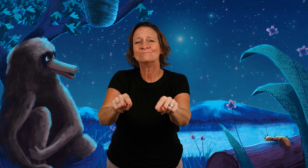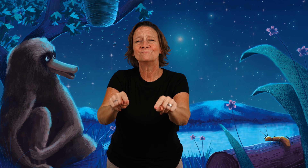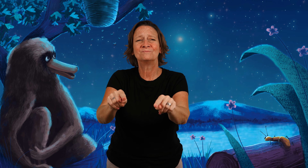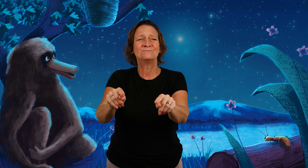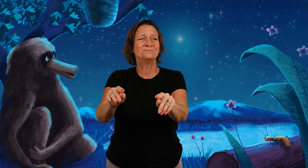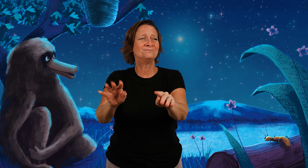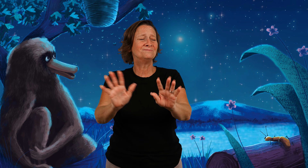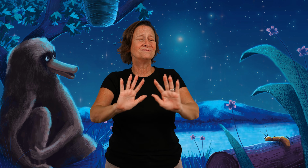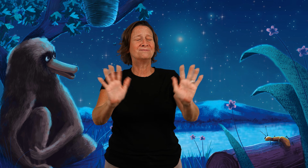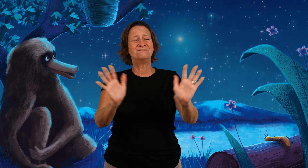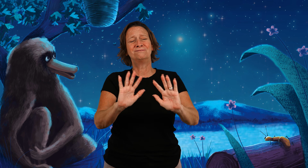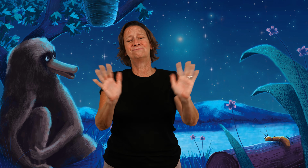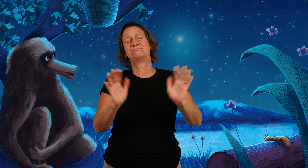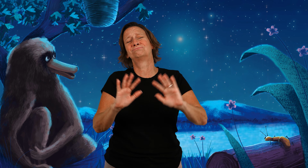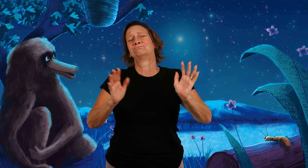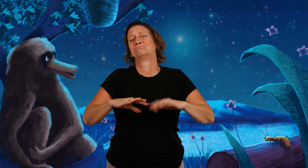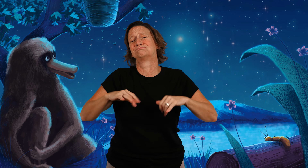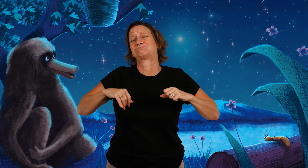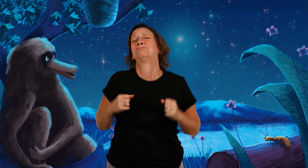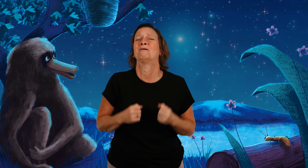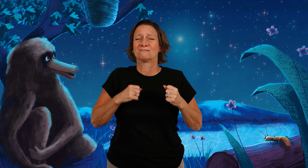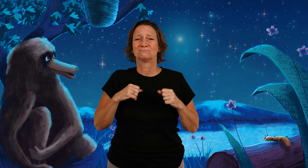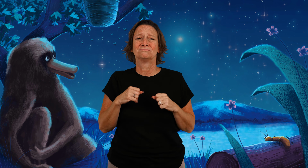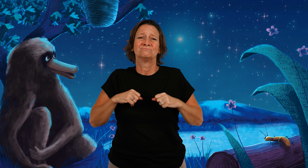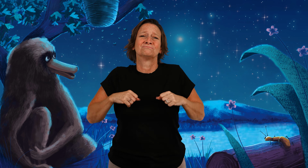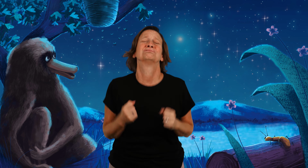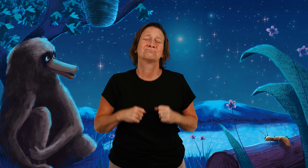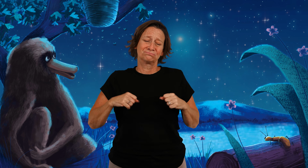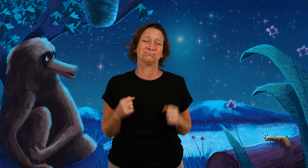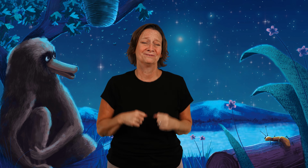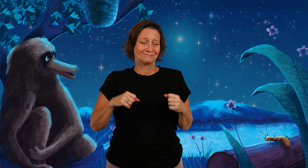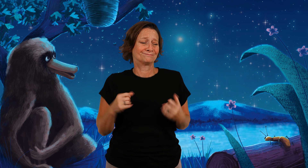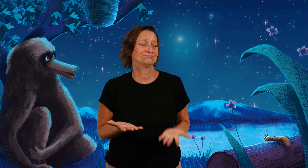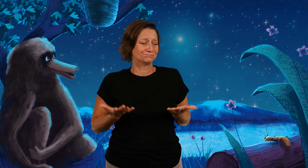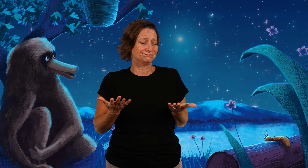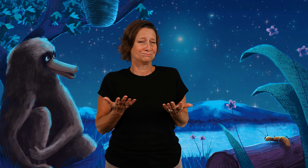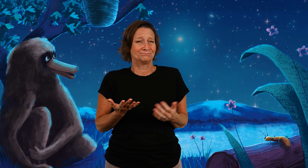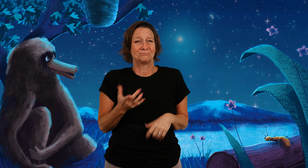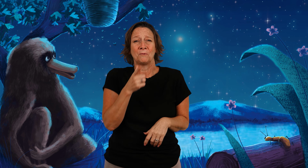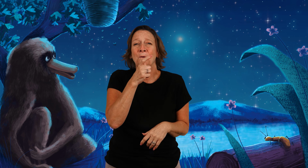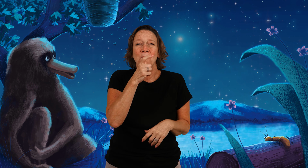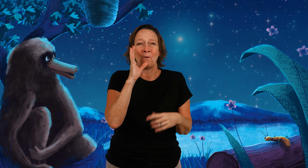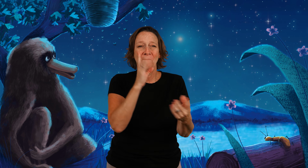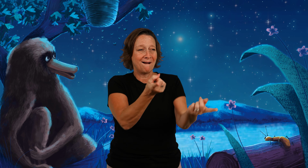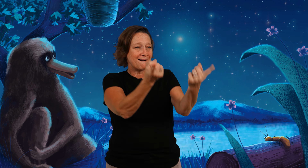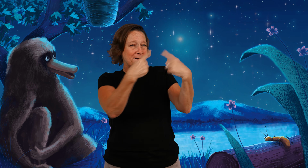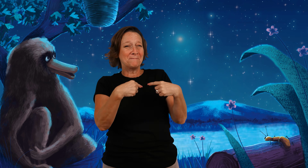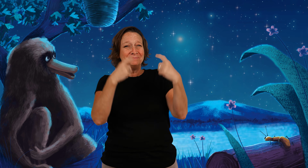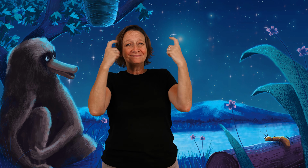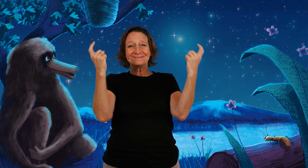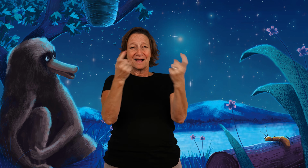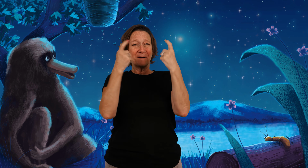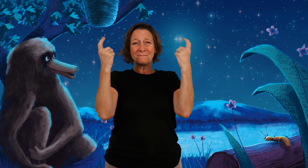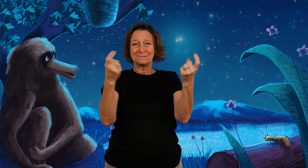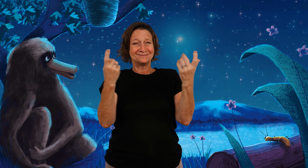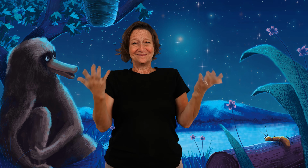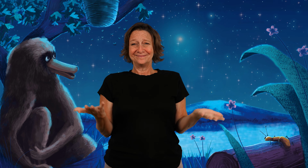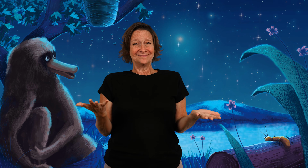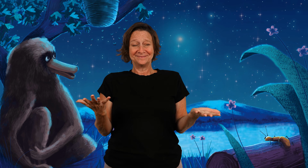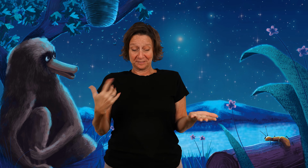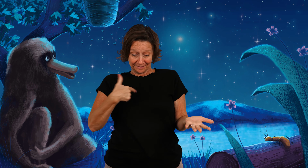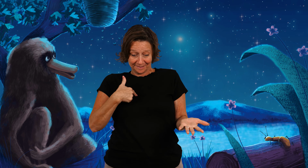But then Baboon sneered at himself, “Wa-Who-Wa-Who-Wa-Who would even come to my celebration?